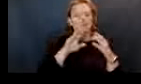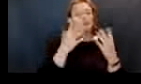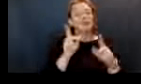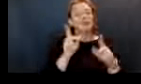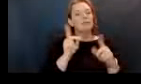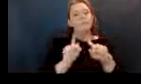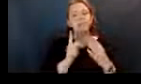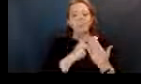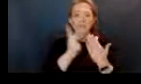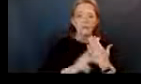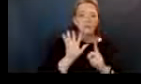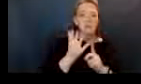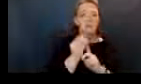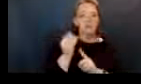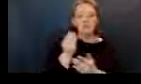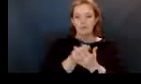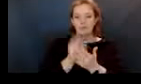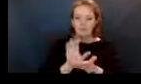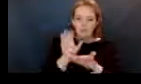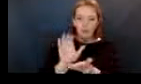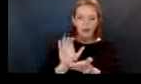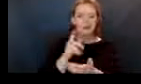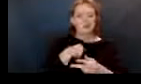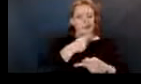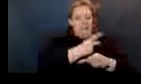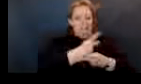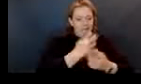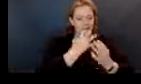cultural grants, and care and conservation.